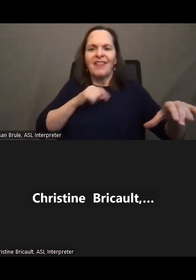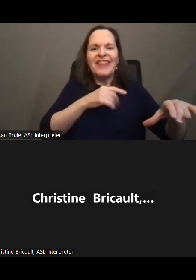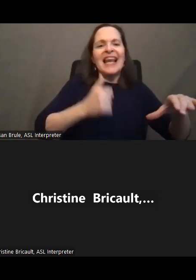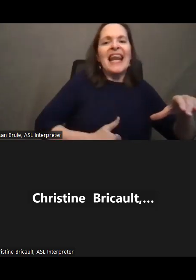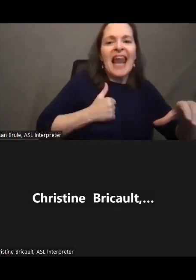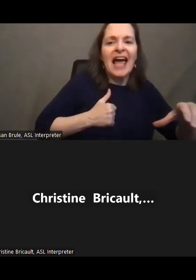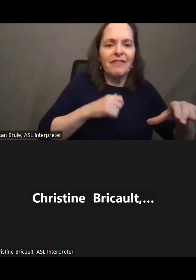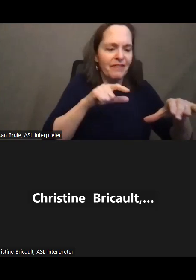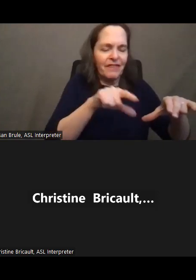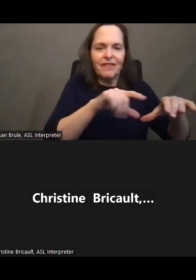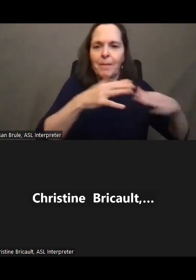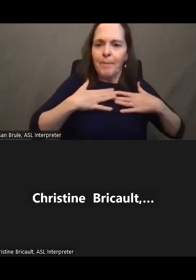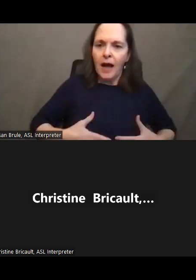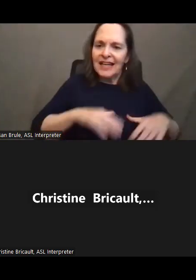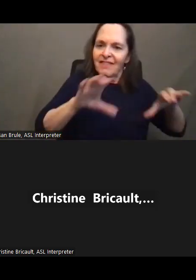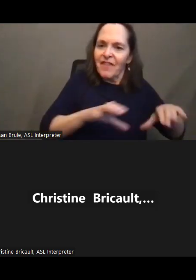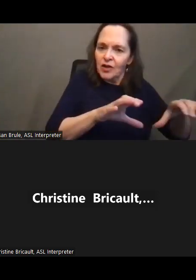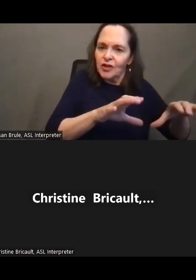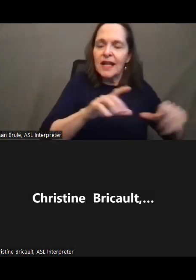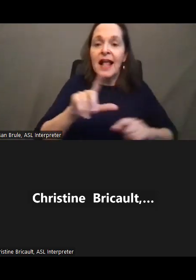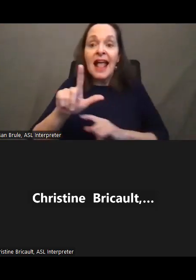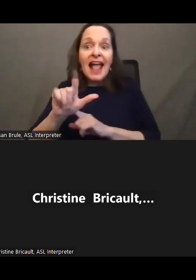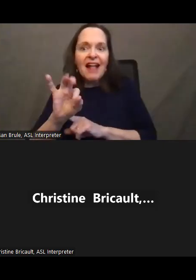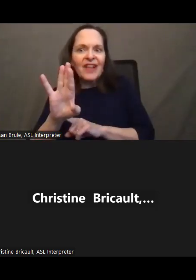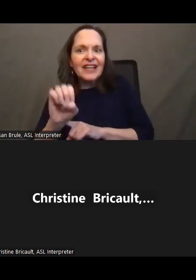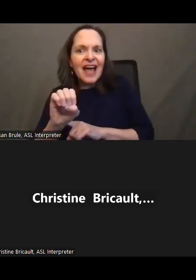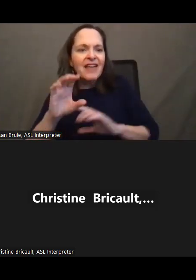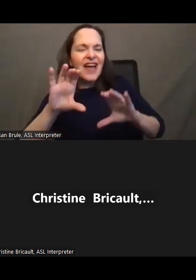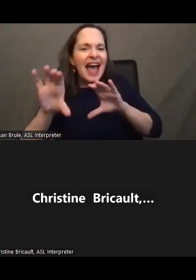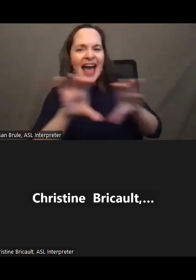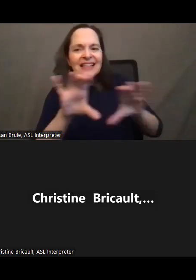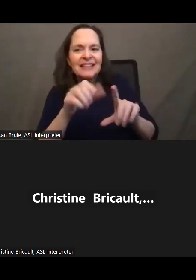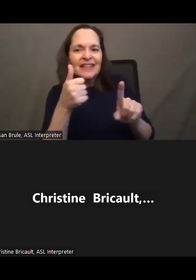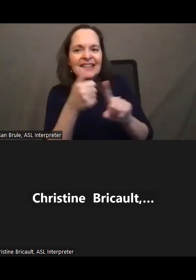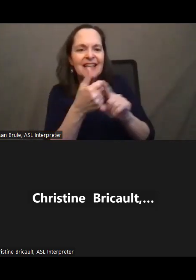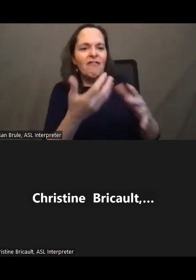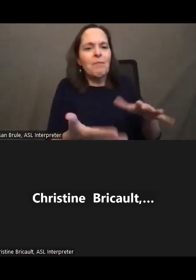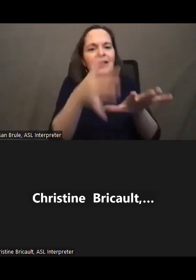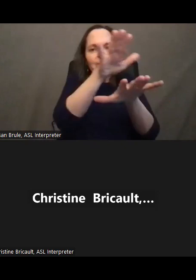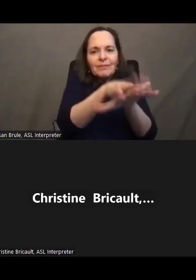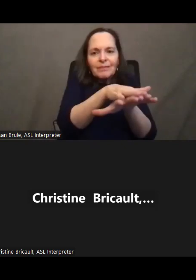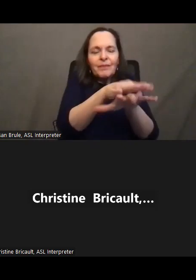is going to be something that is pretty core to what makes us human.